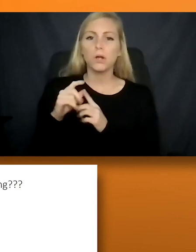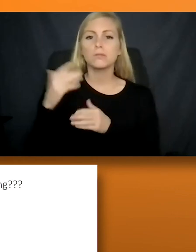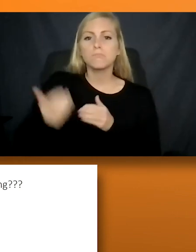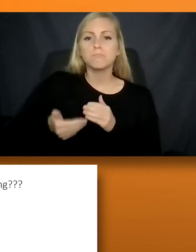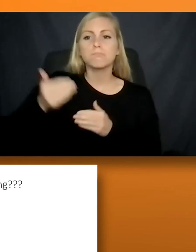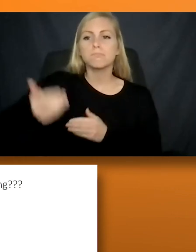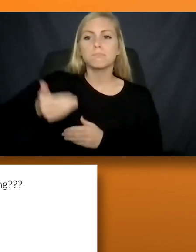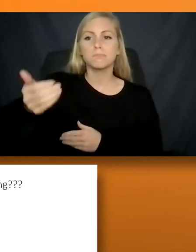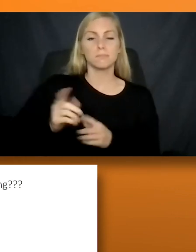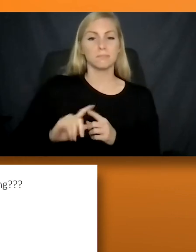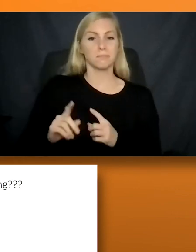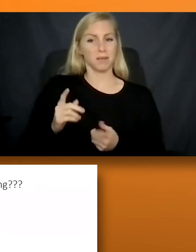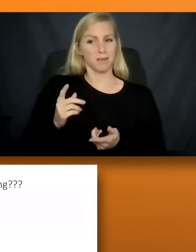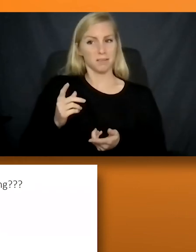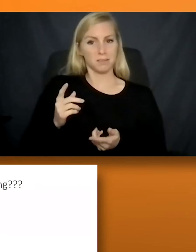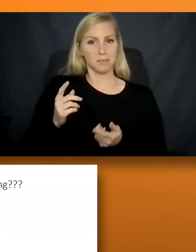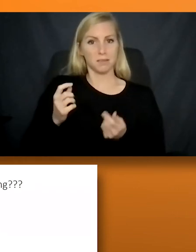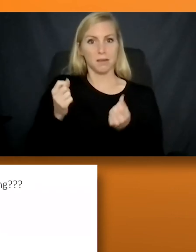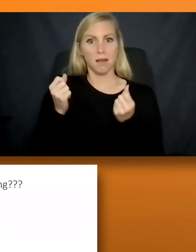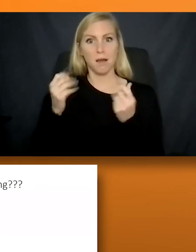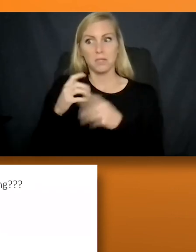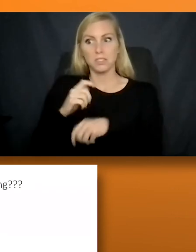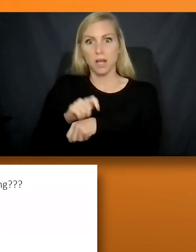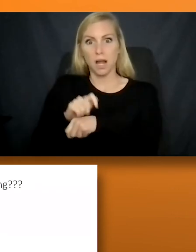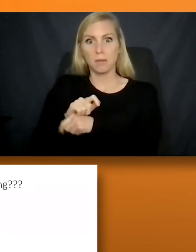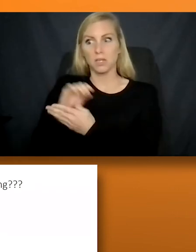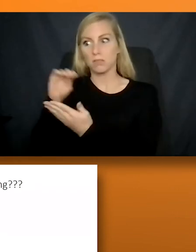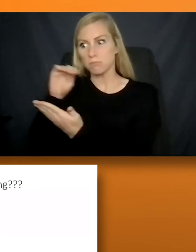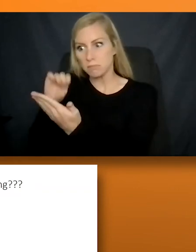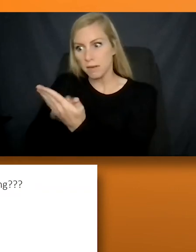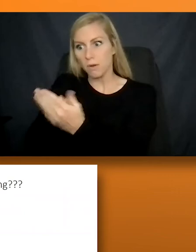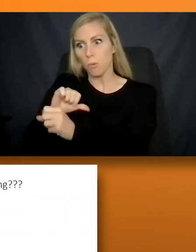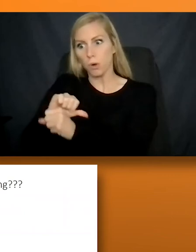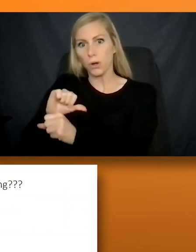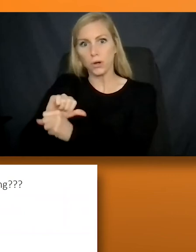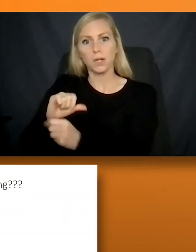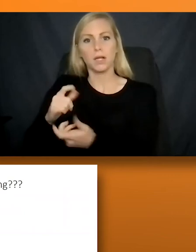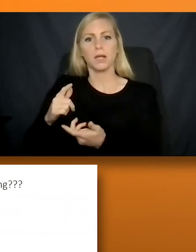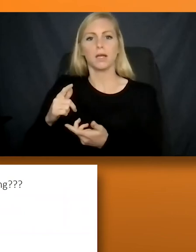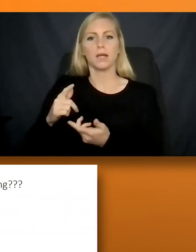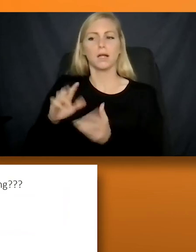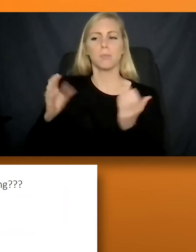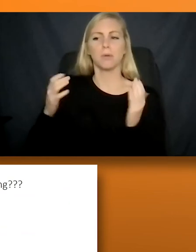I mean, maybe they'll learn a word or two here or there, but if you think about the amount of time they might be putting into the workbook